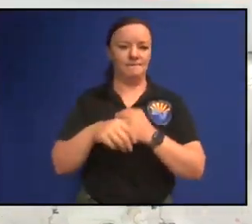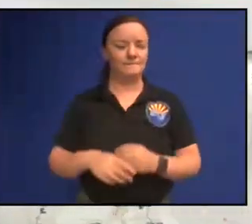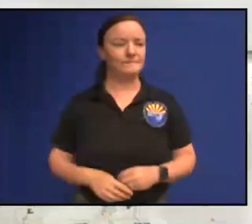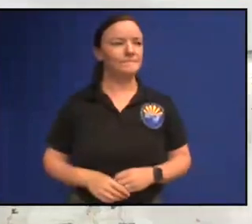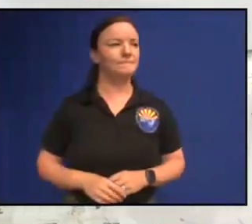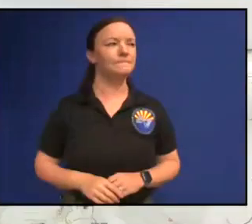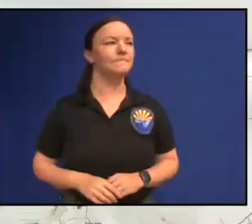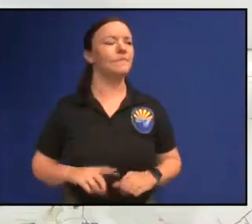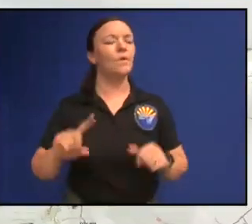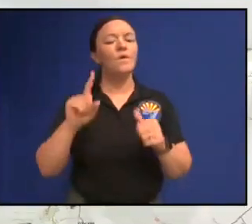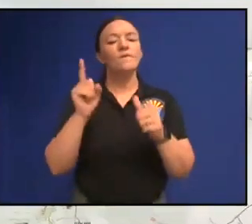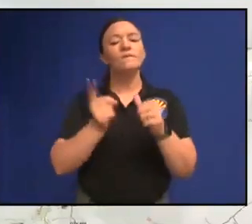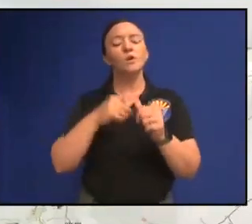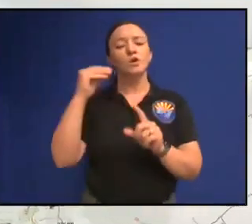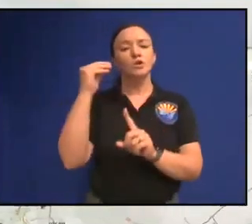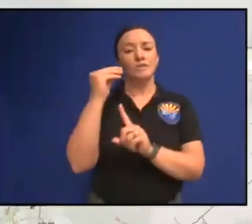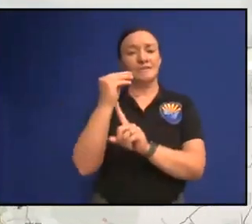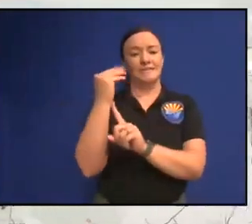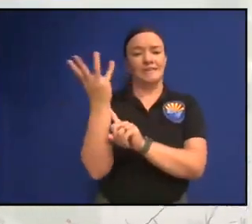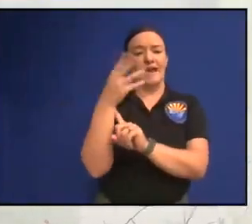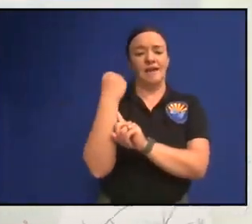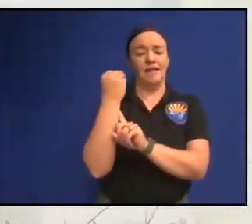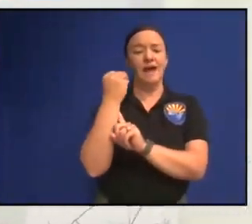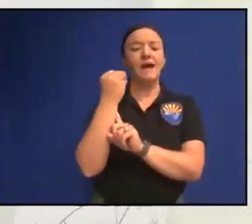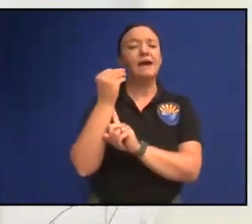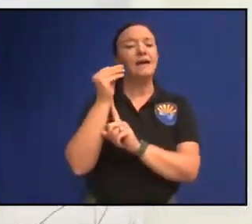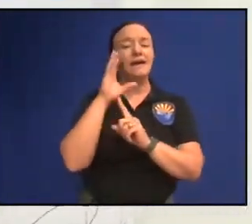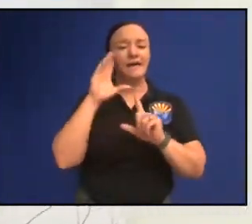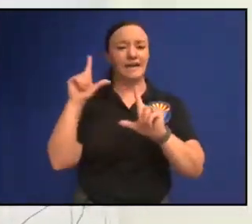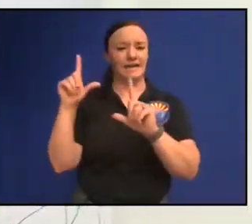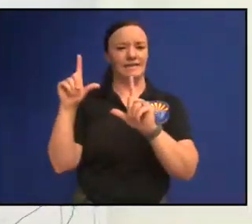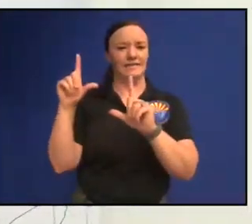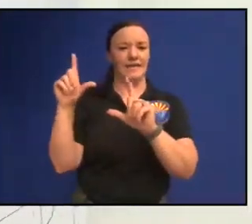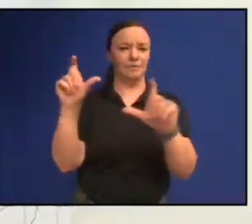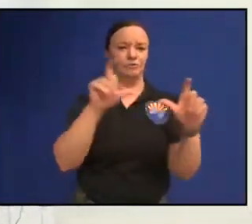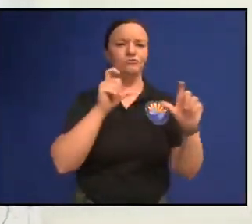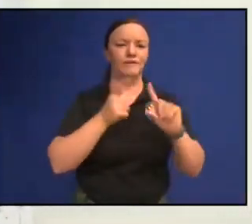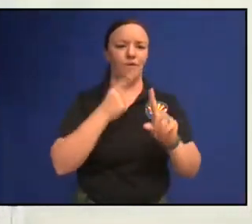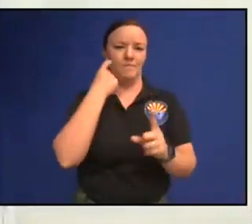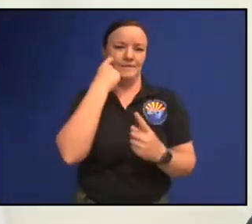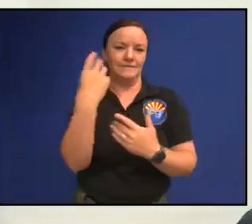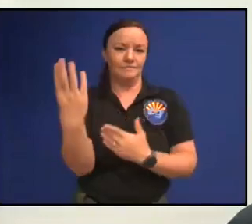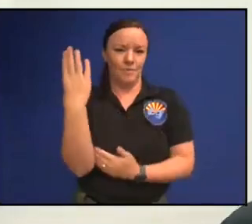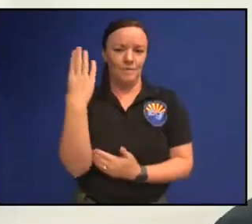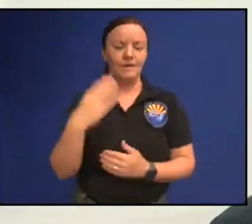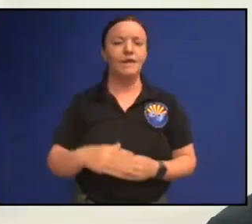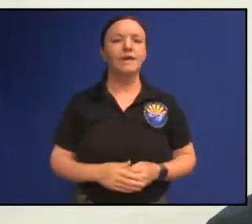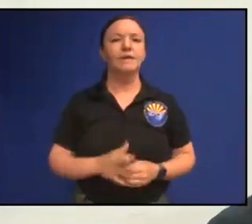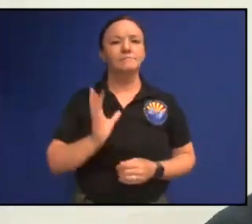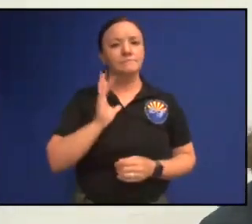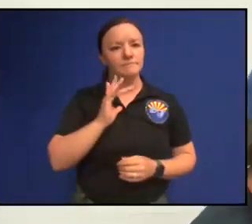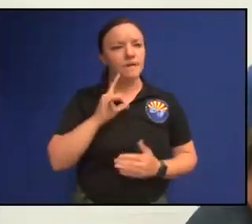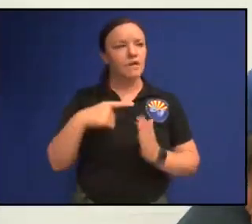FROM THIS MORNING. IT'S REAL REMARKABLE BECAUSE IT SHOWS NICE ARC OF CLOUDS MOVING SOUTH AND WEST OF THE OUT TEXAS